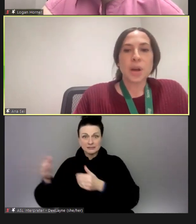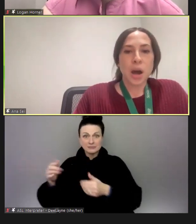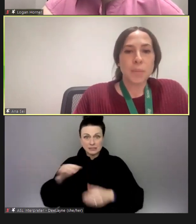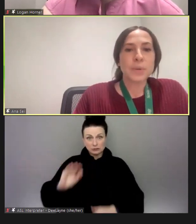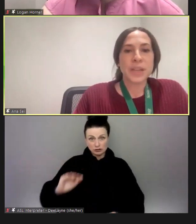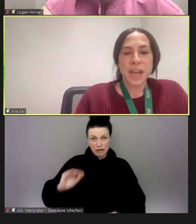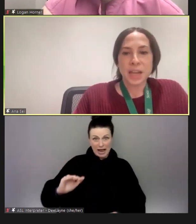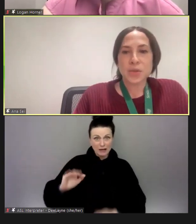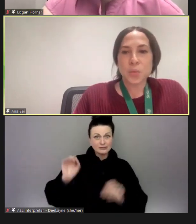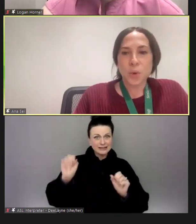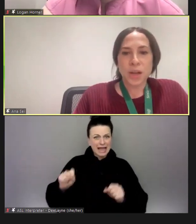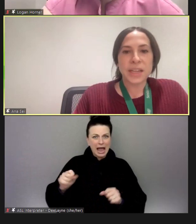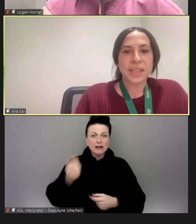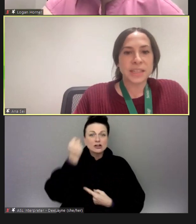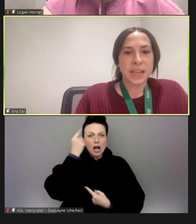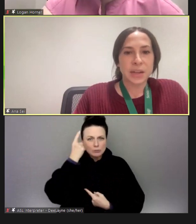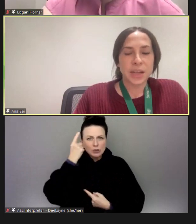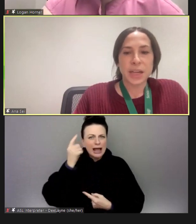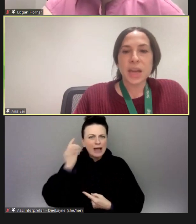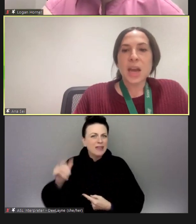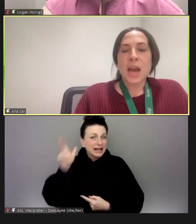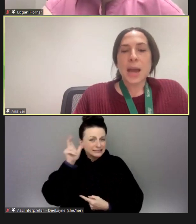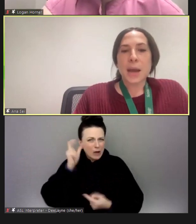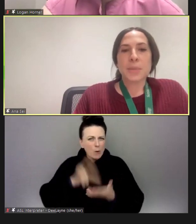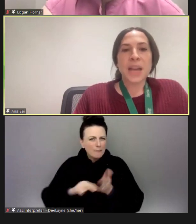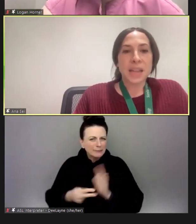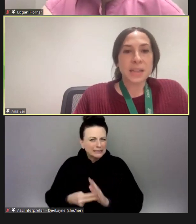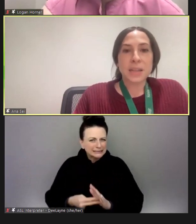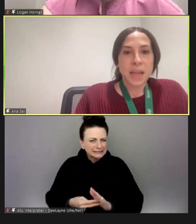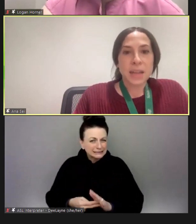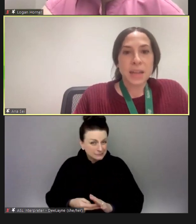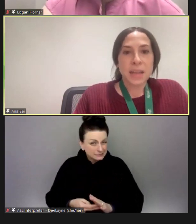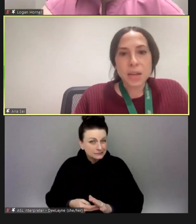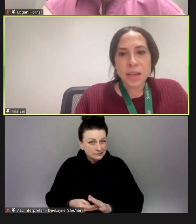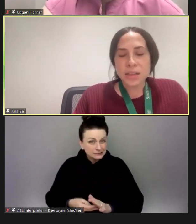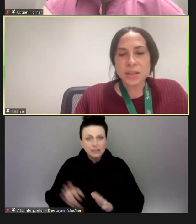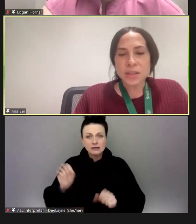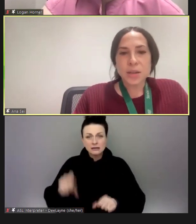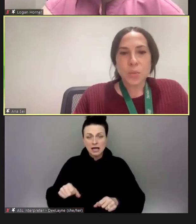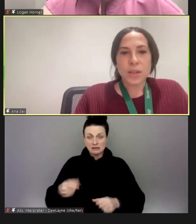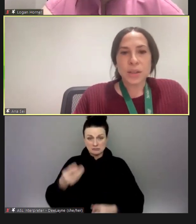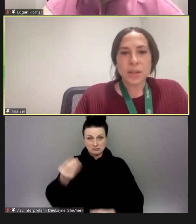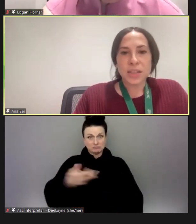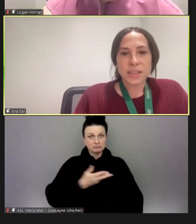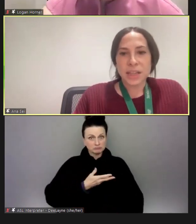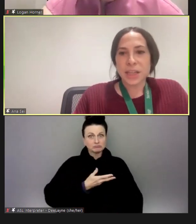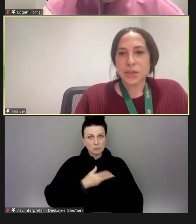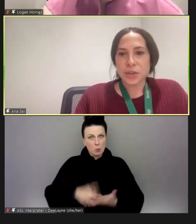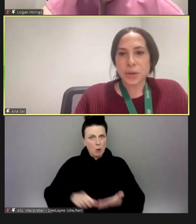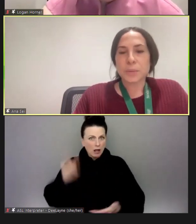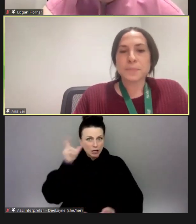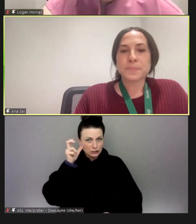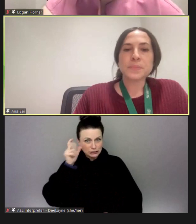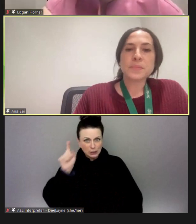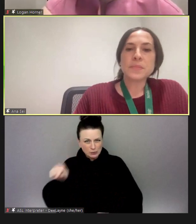comprehend what he hearing um Can can